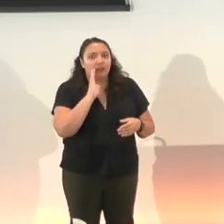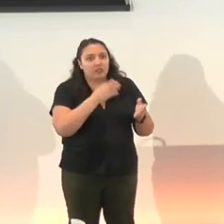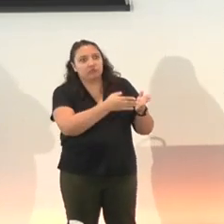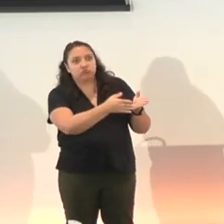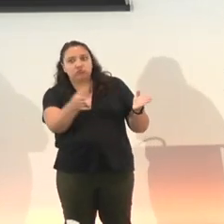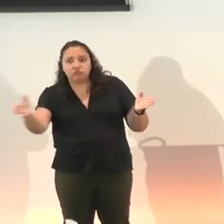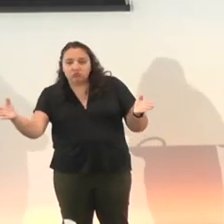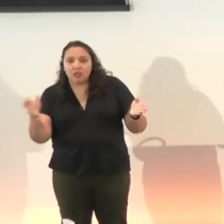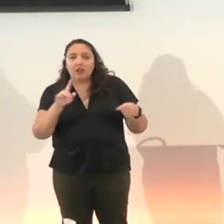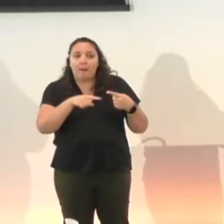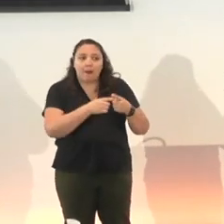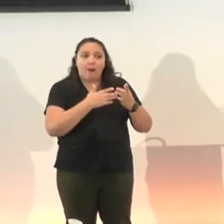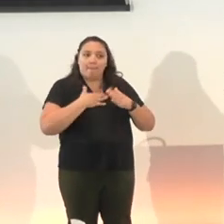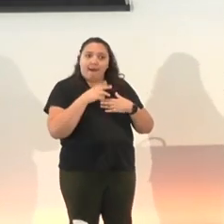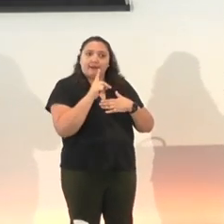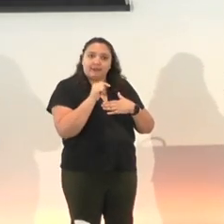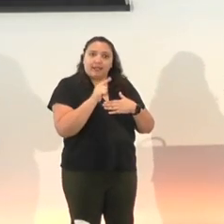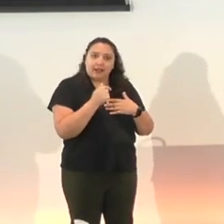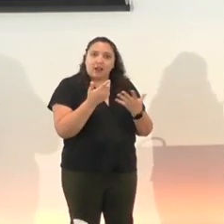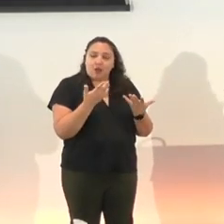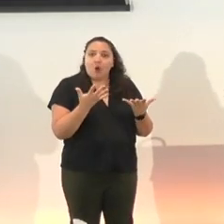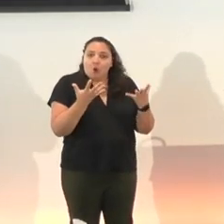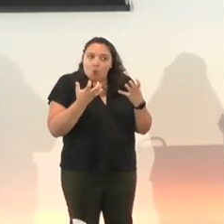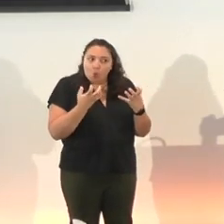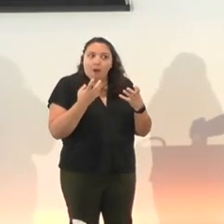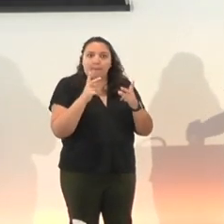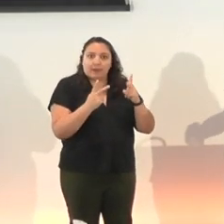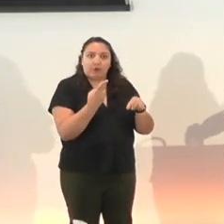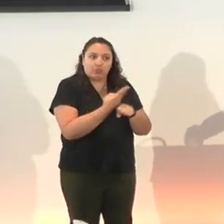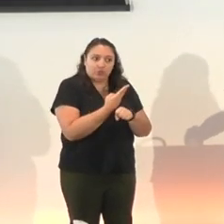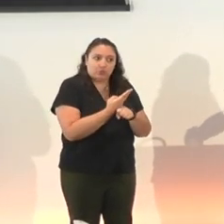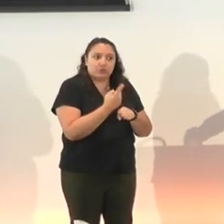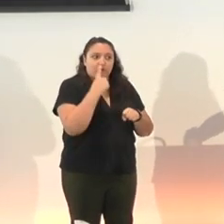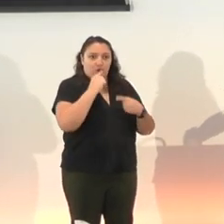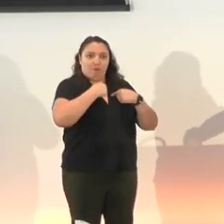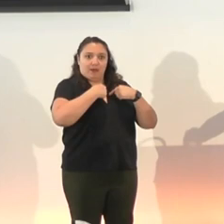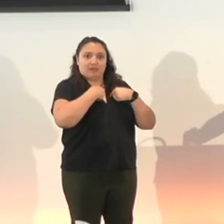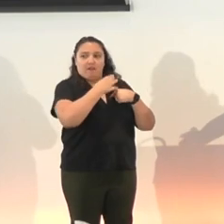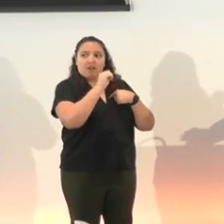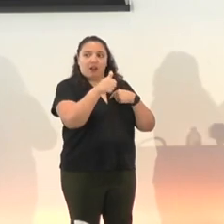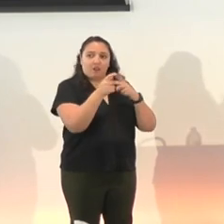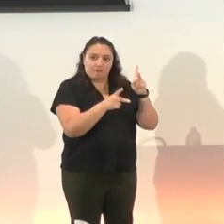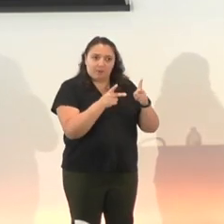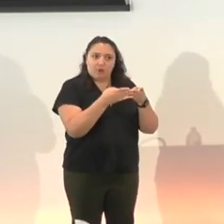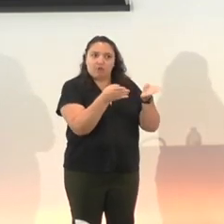and how it is handled, and we want our data to be used for ourselves and others. Resolving that